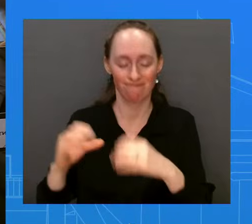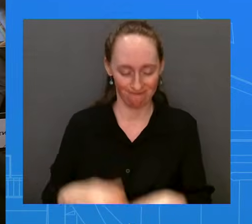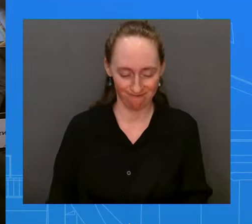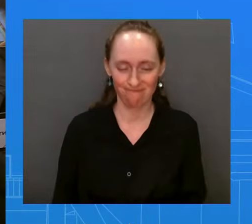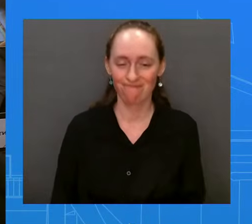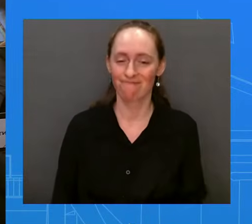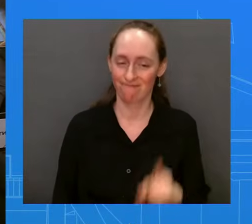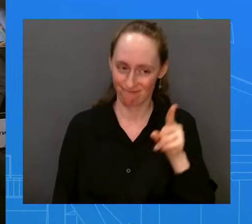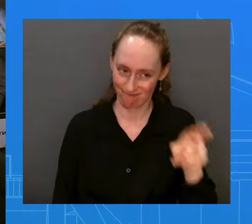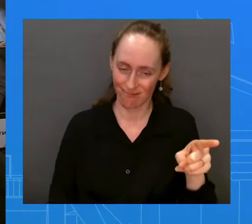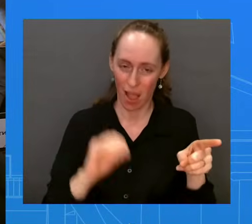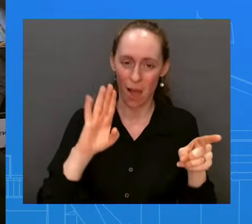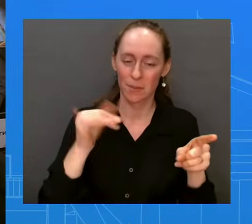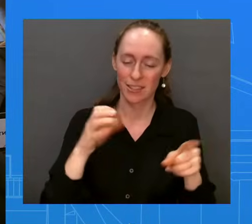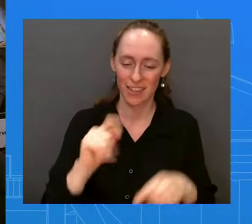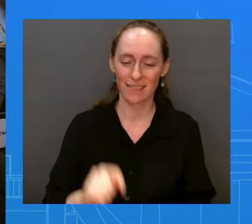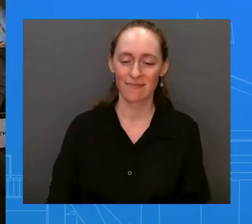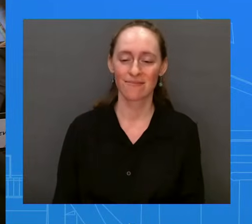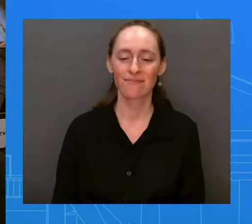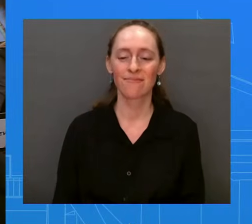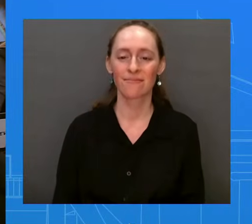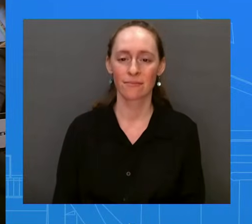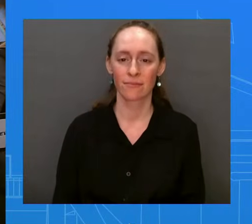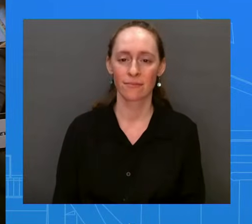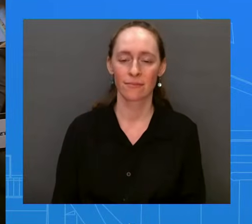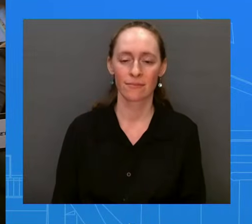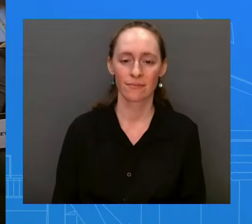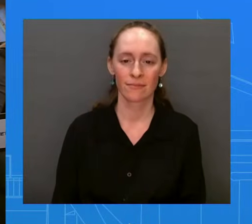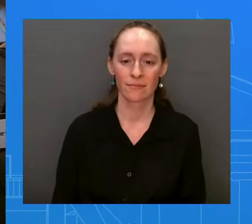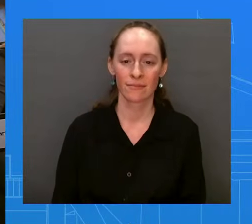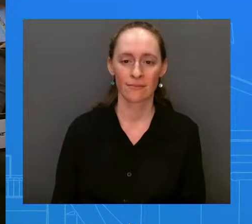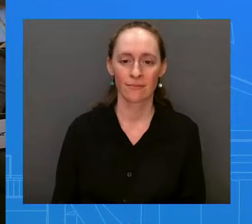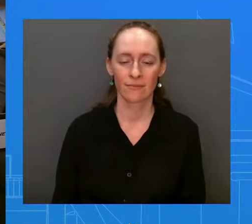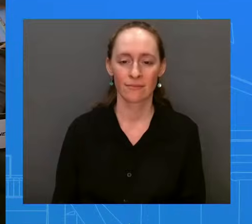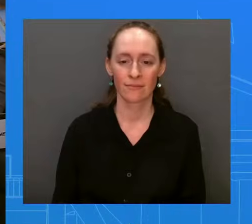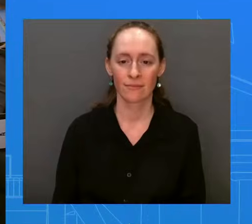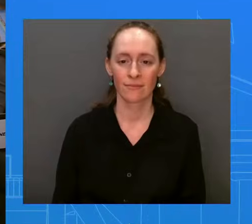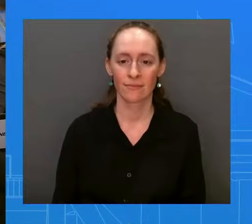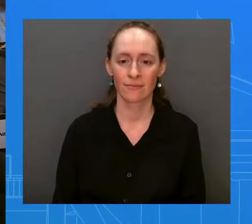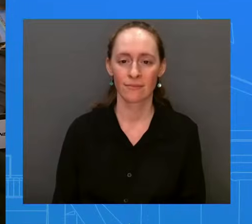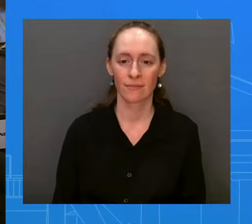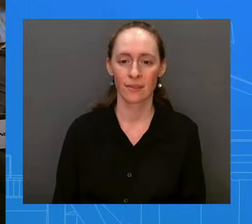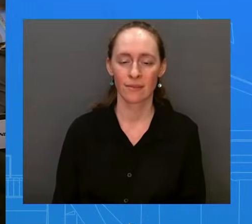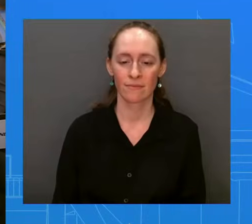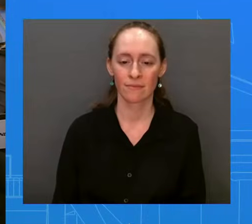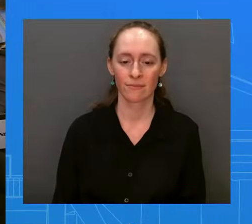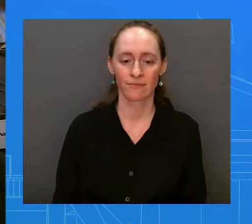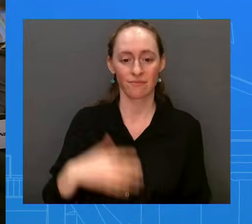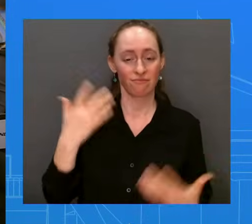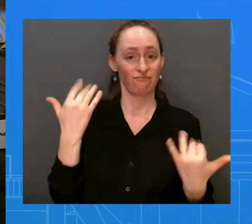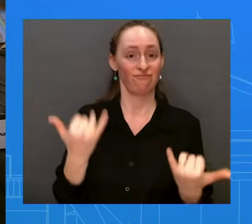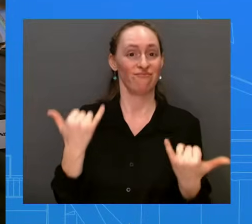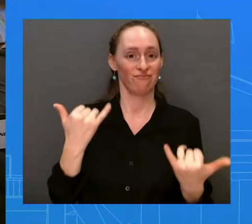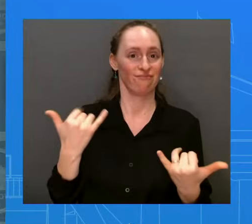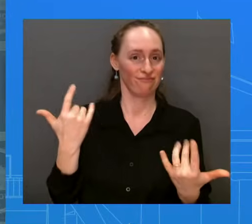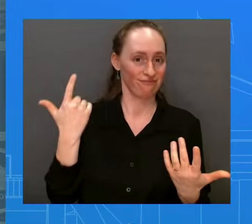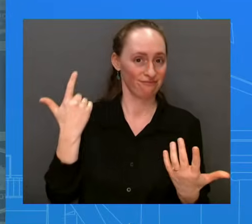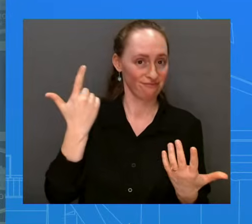the executive order on surveilling the U.S. companies and what they're doing in China and the -- their operations there? Mr. Kirby: I know of no such change to that executive order.